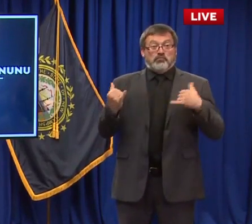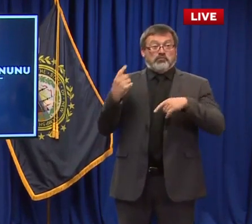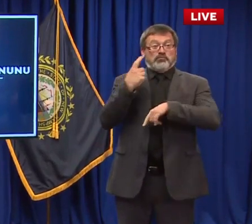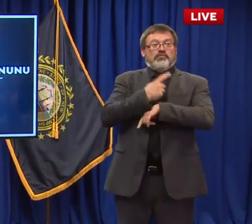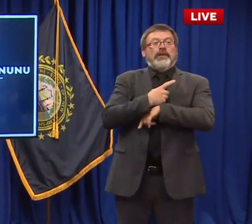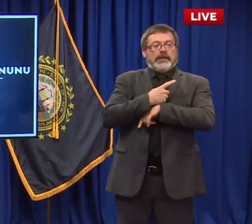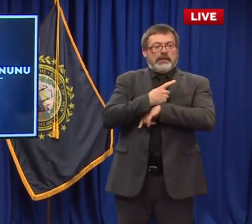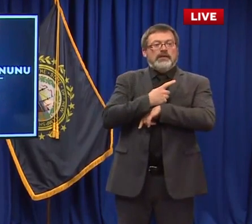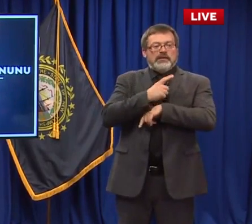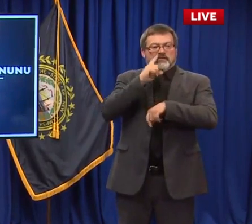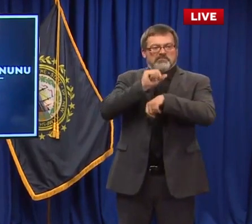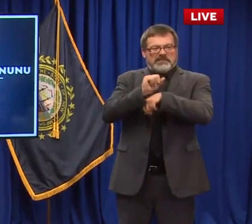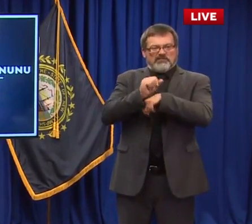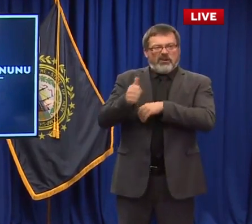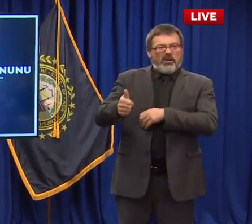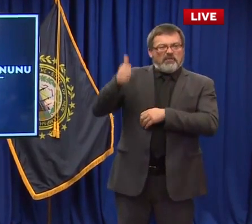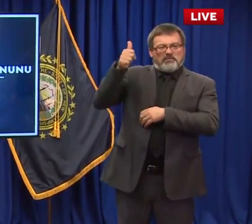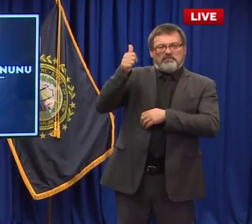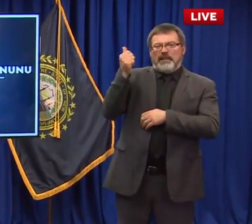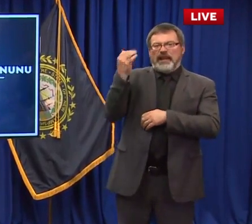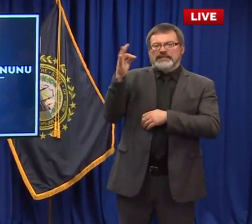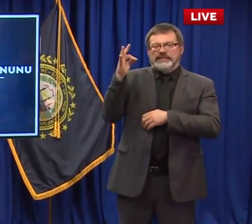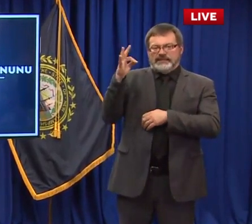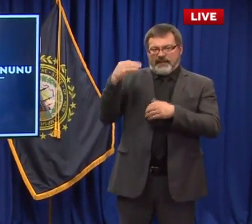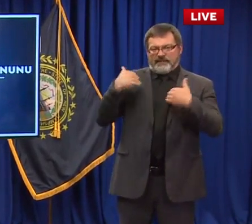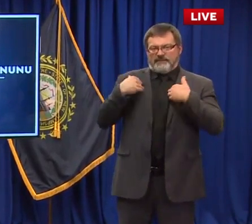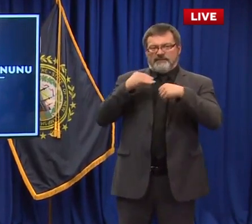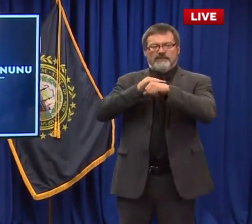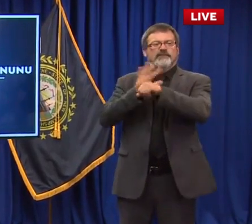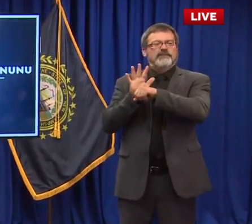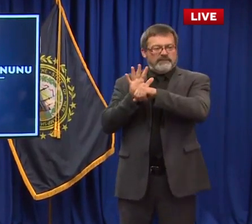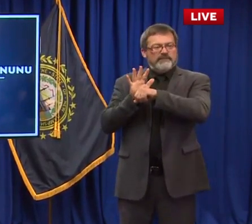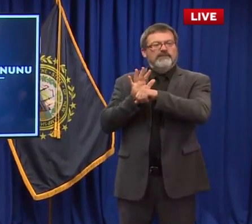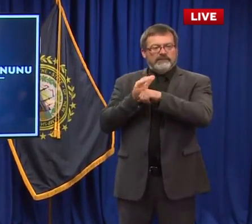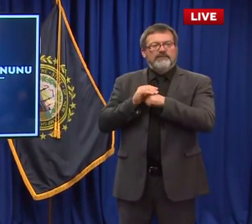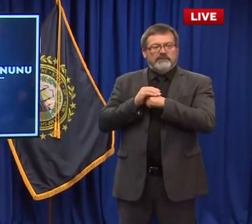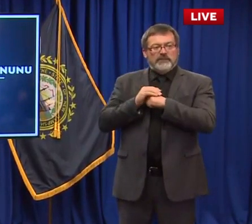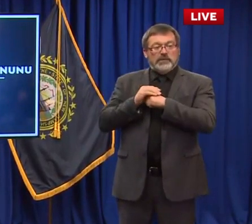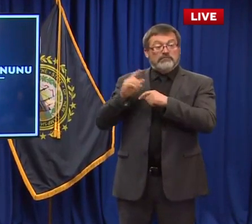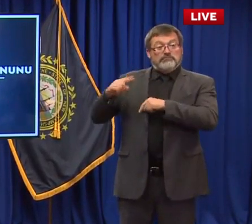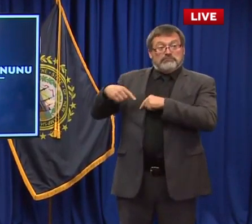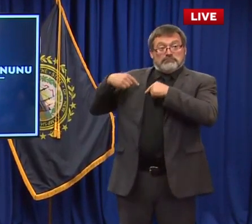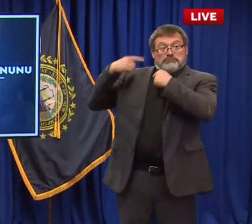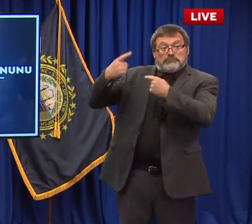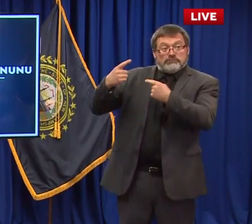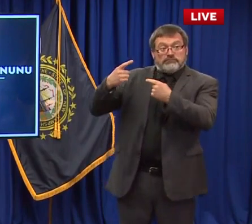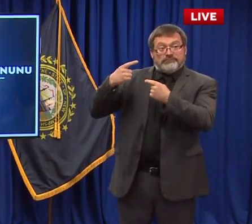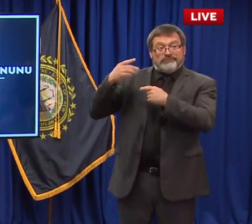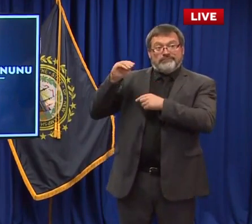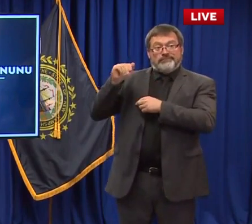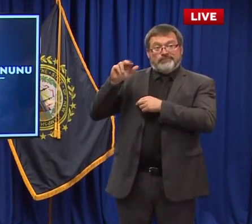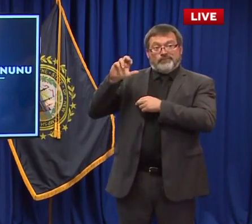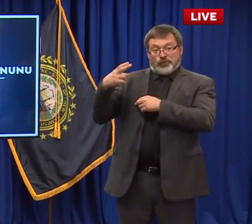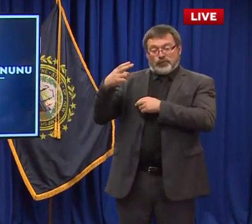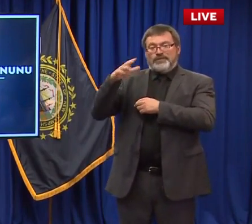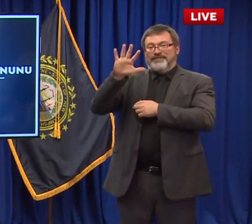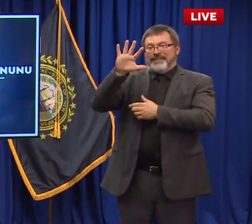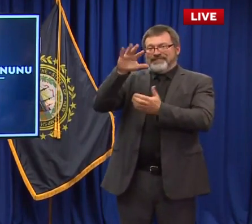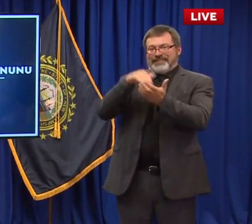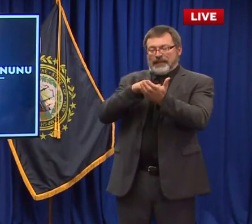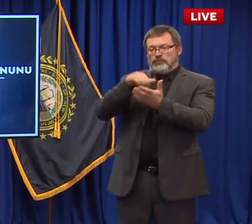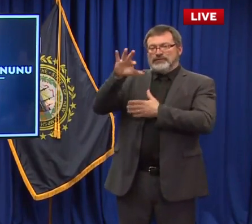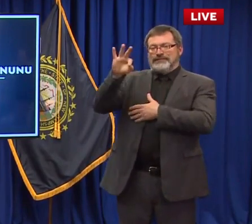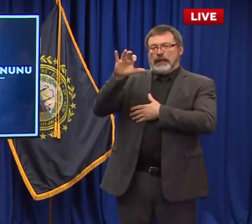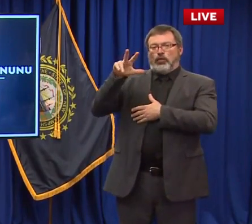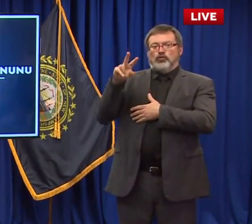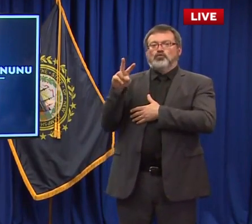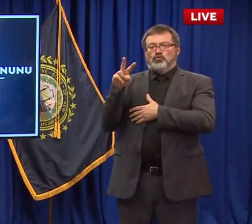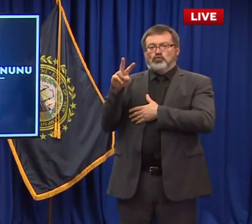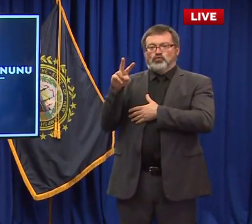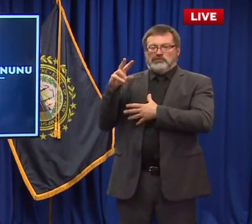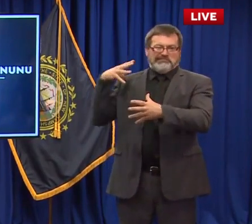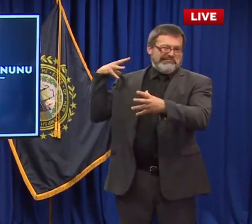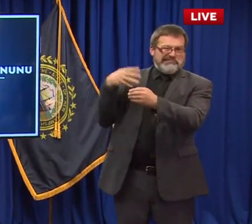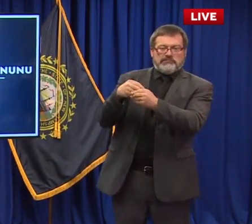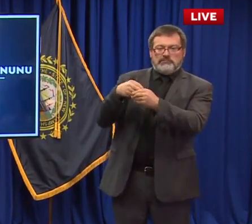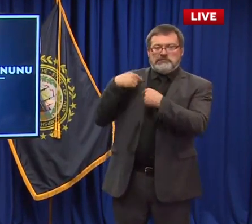TODAY WE ARE ANNOUNCING 19 NEW CASES OF COVID-19 FOR A TOTAL OF 5932.